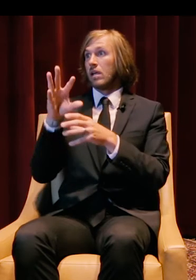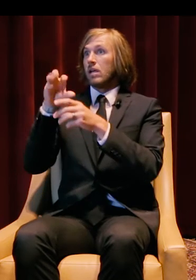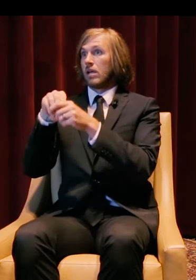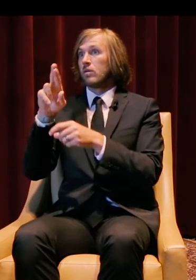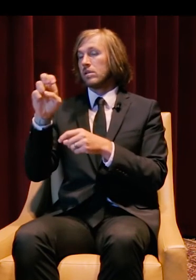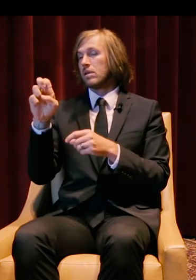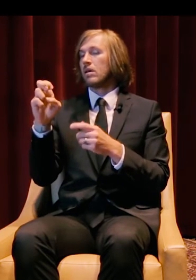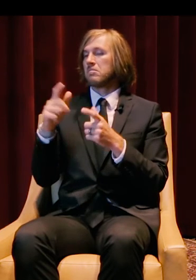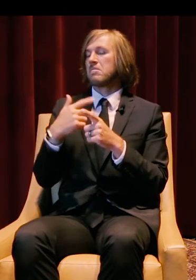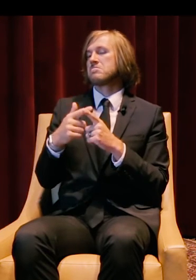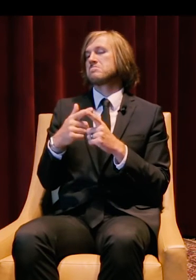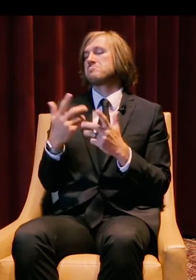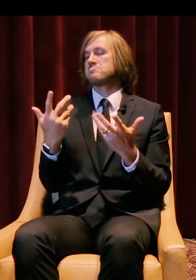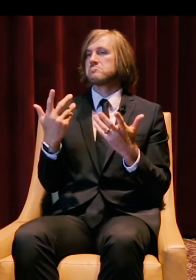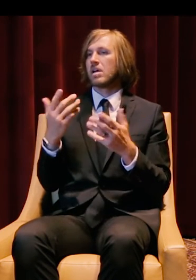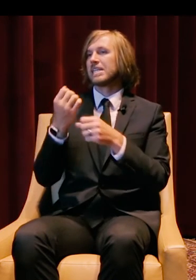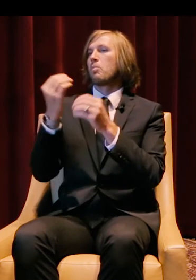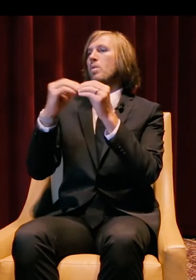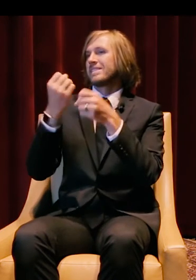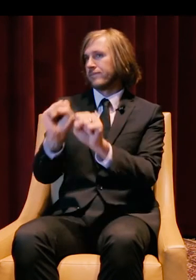I think you're safer on your investments.